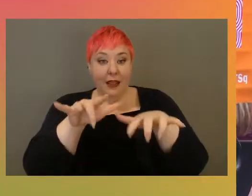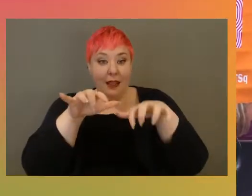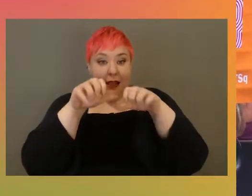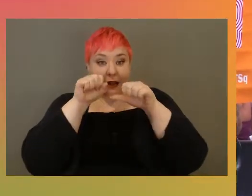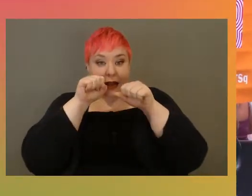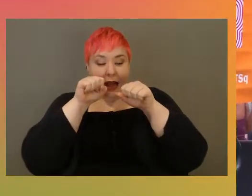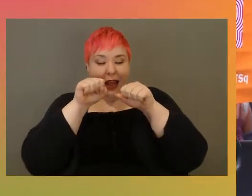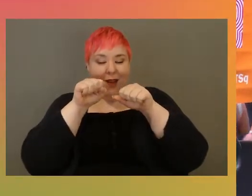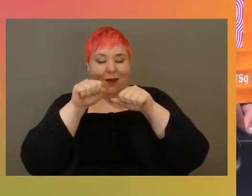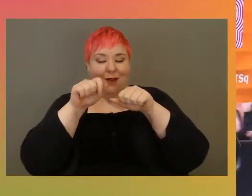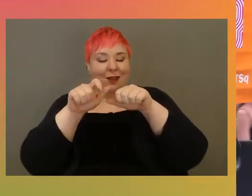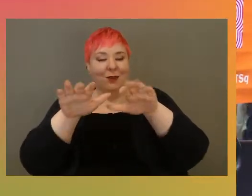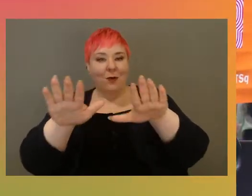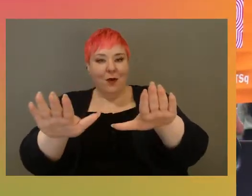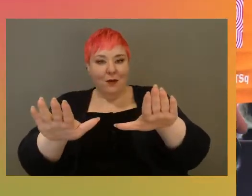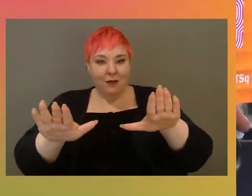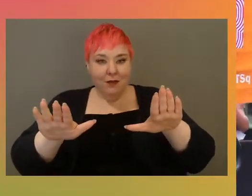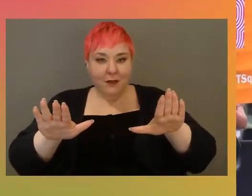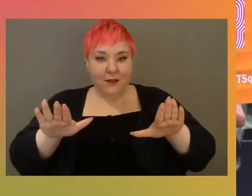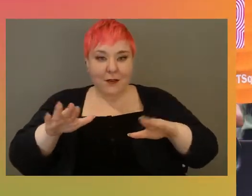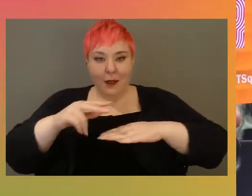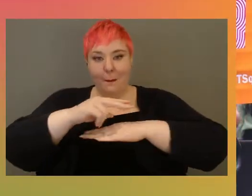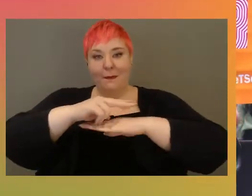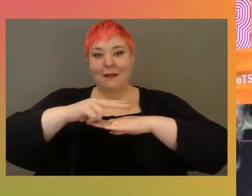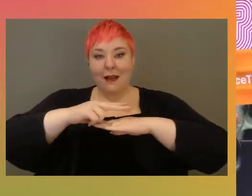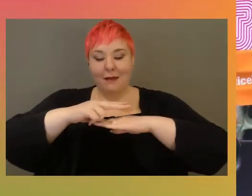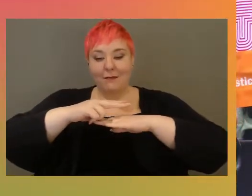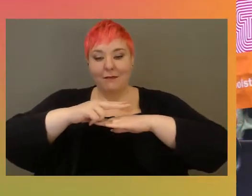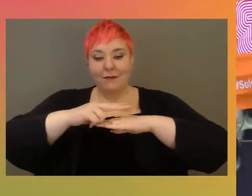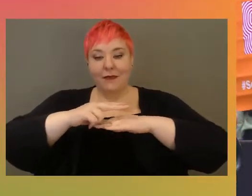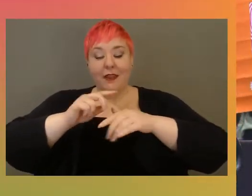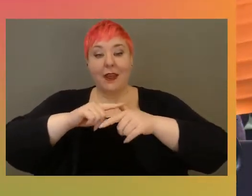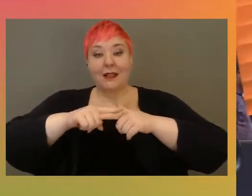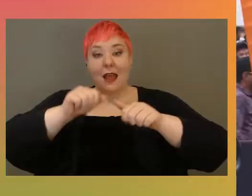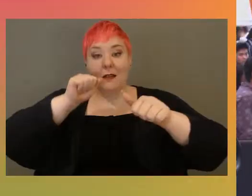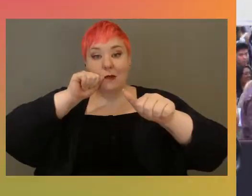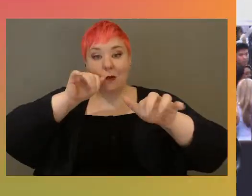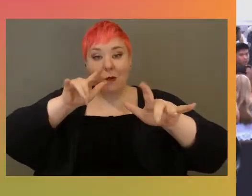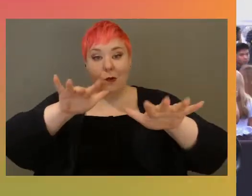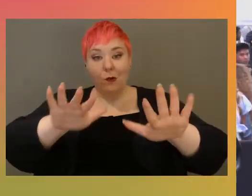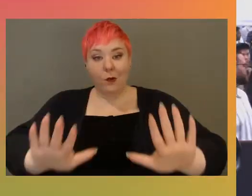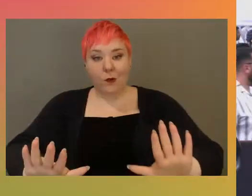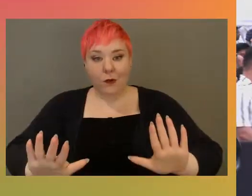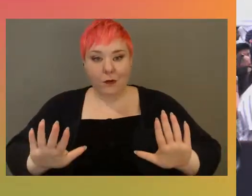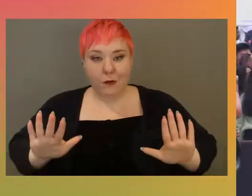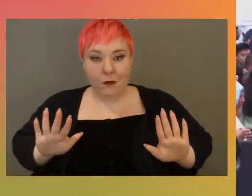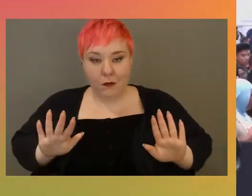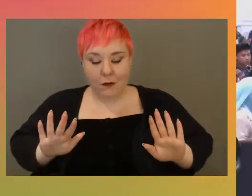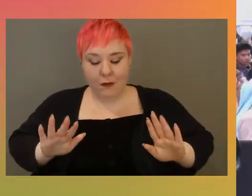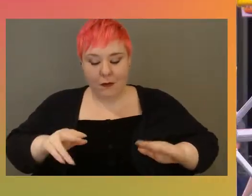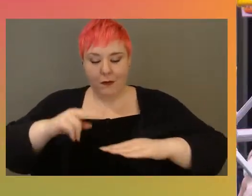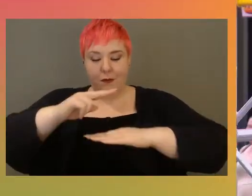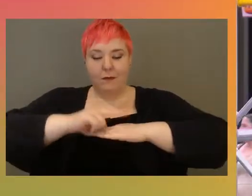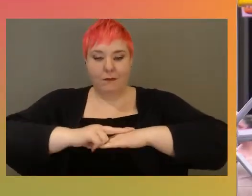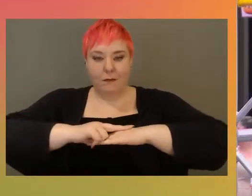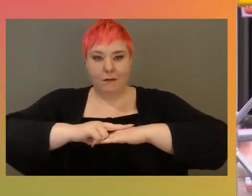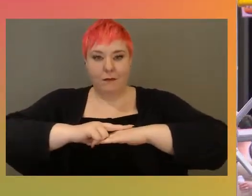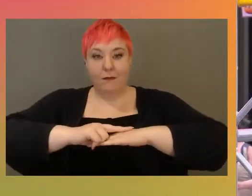YOUR LEFT FOOT BACK. DOWNWARD FACING DOG. INHALE FORWARD, TO A PLANK